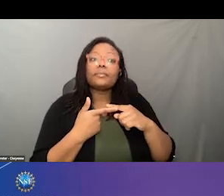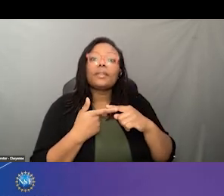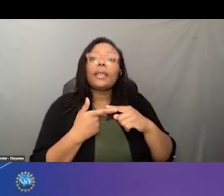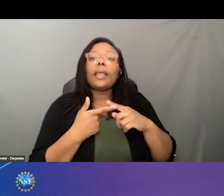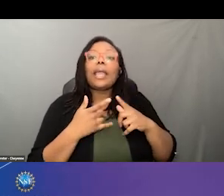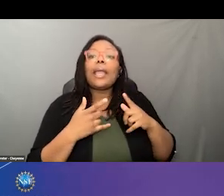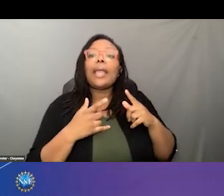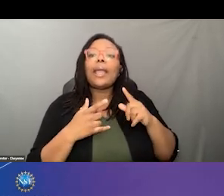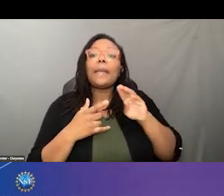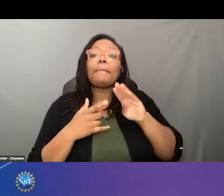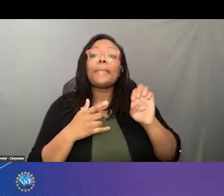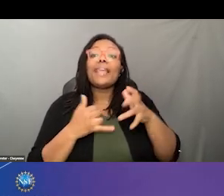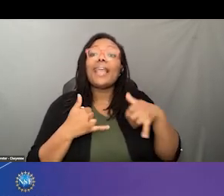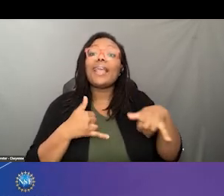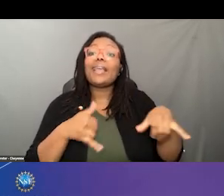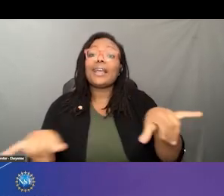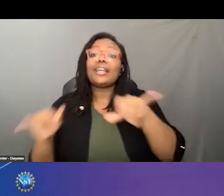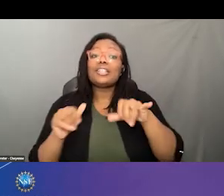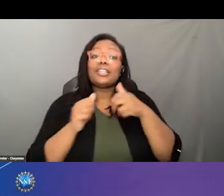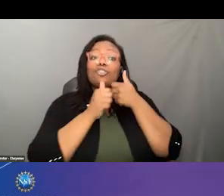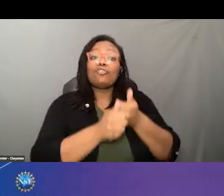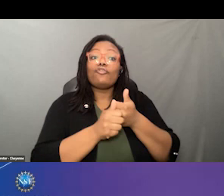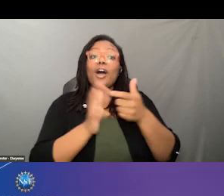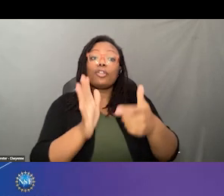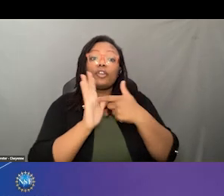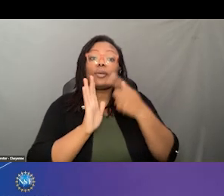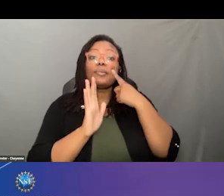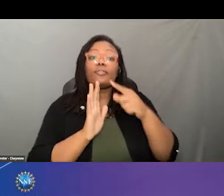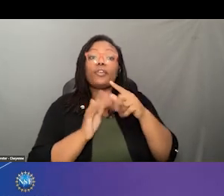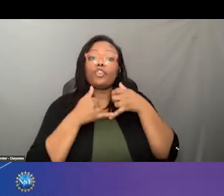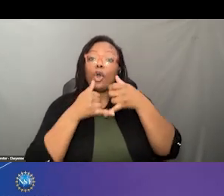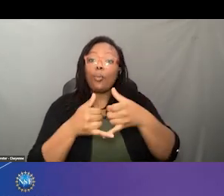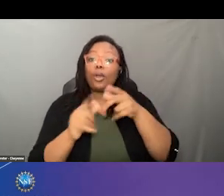Be consistent. Okay? You adhere to the terms and conditions of your award.